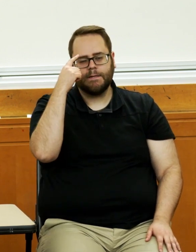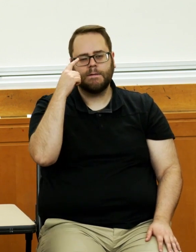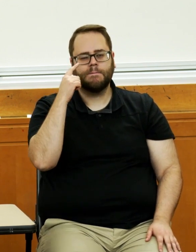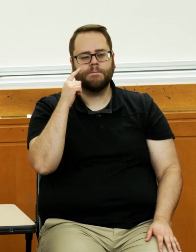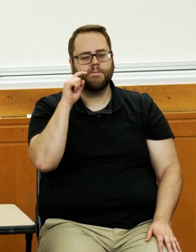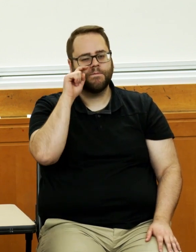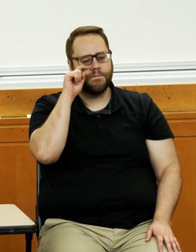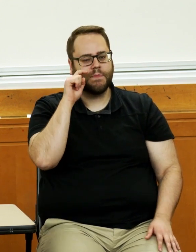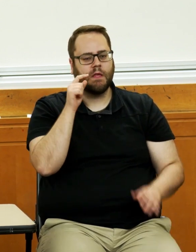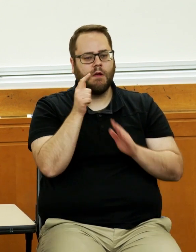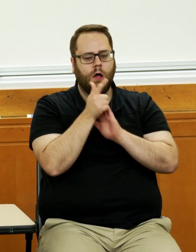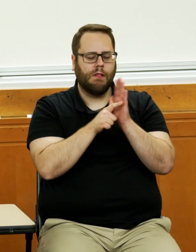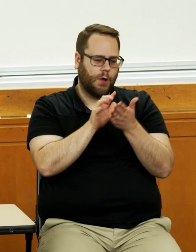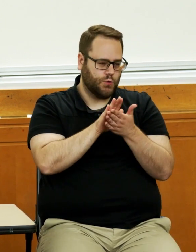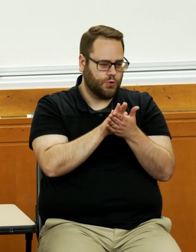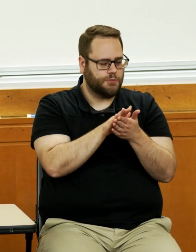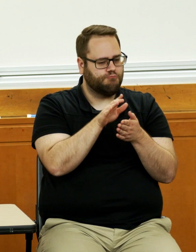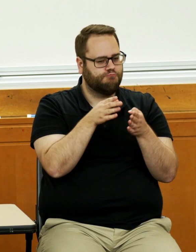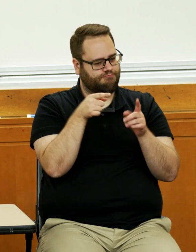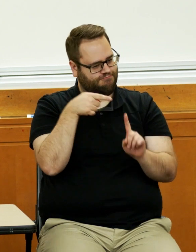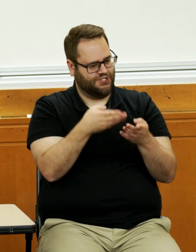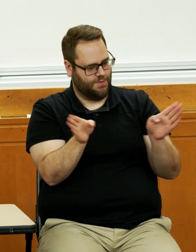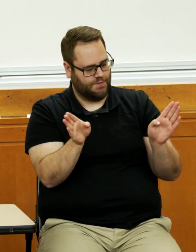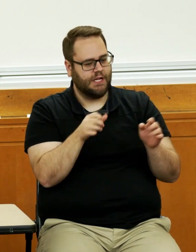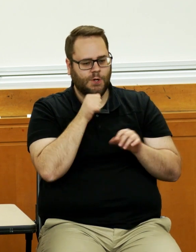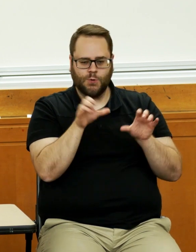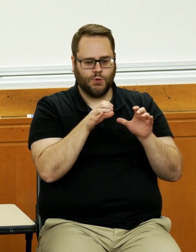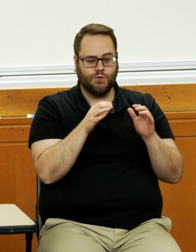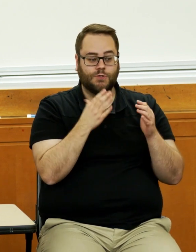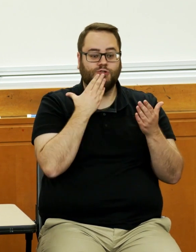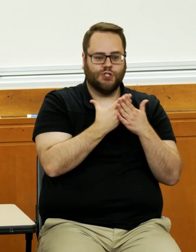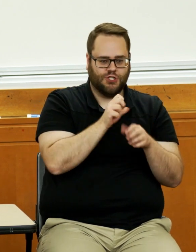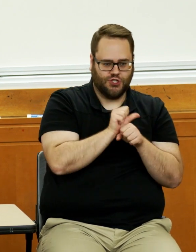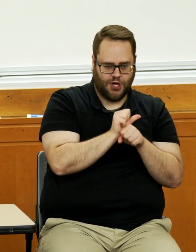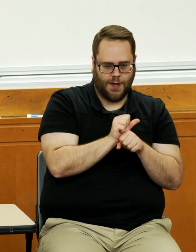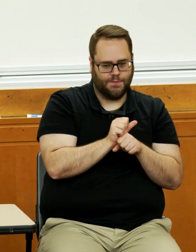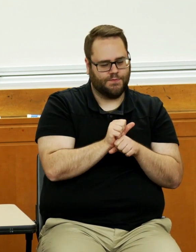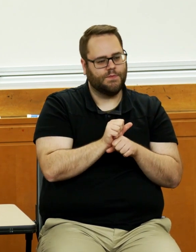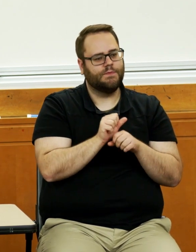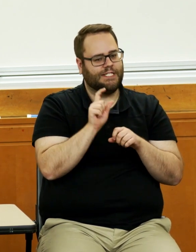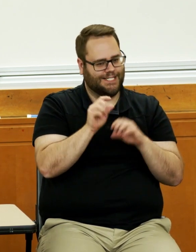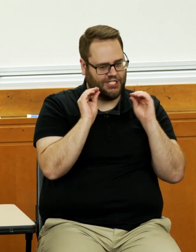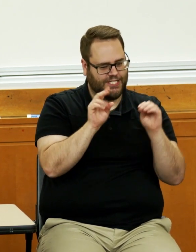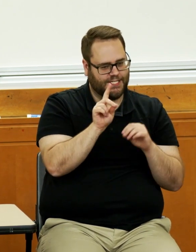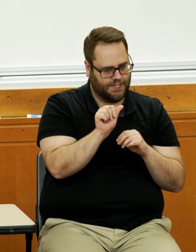law schools in general don't do as good a job as they should teaching disability. My own law